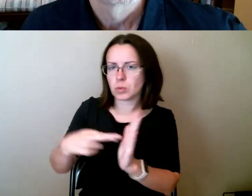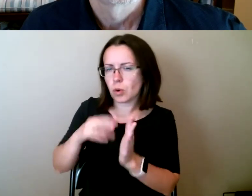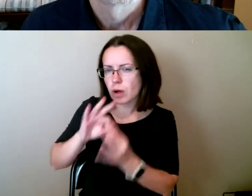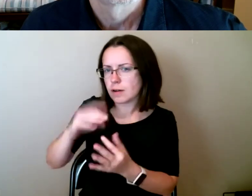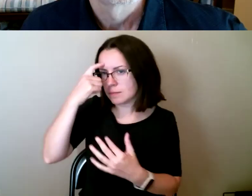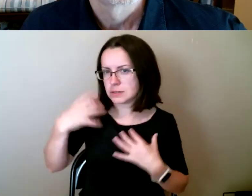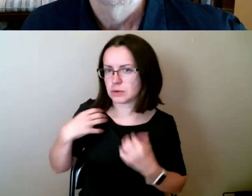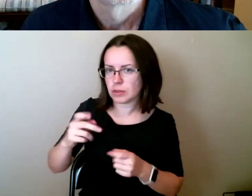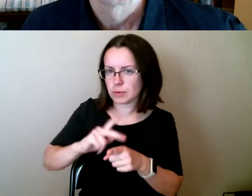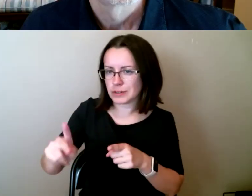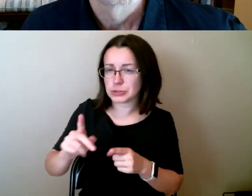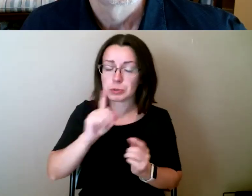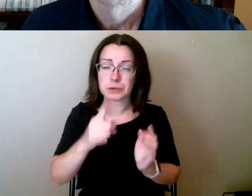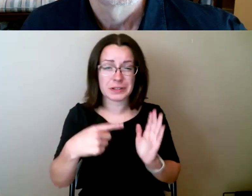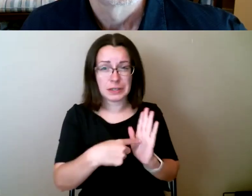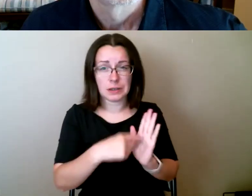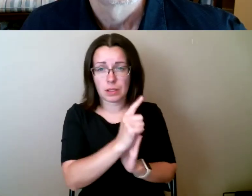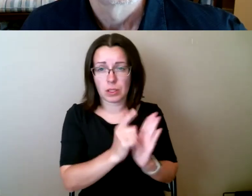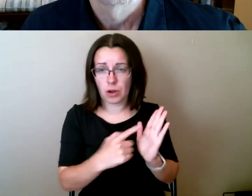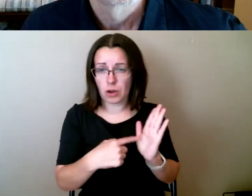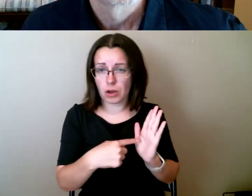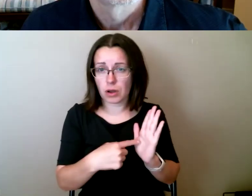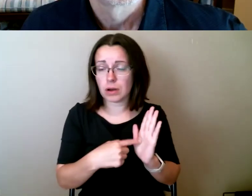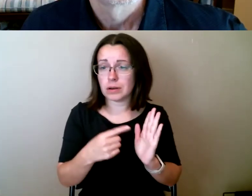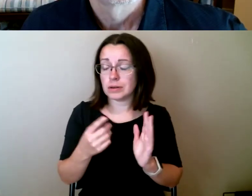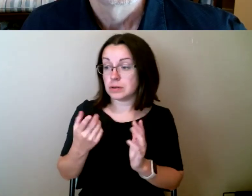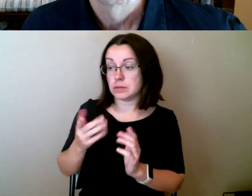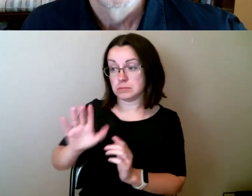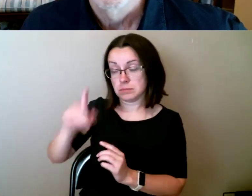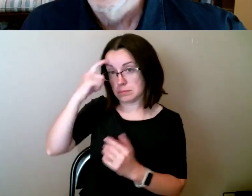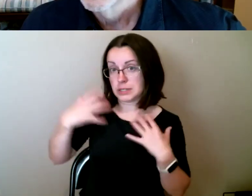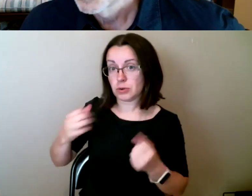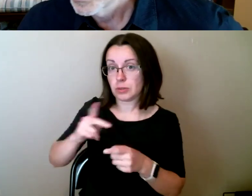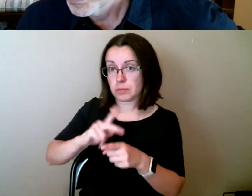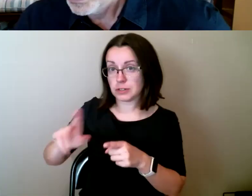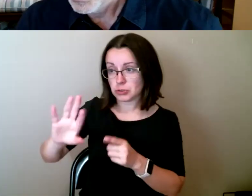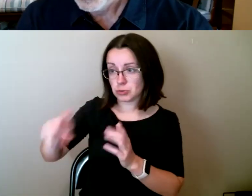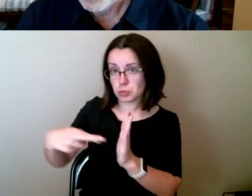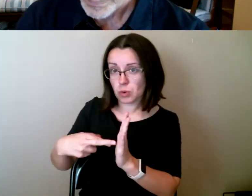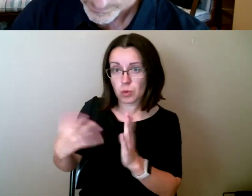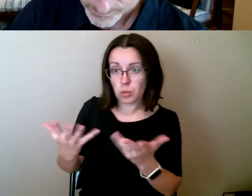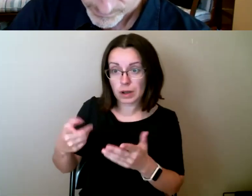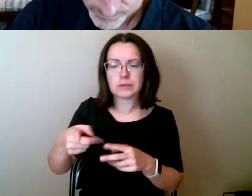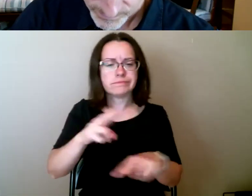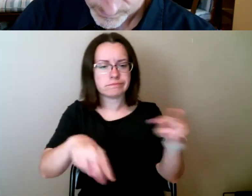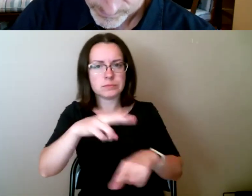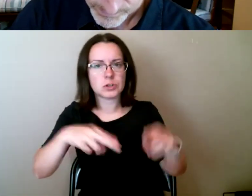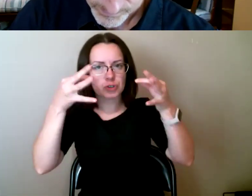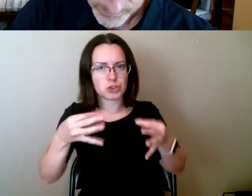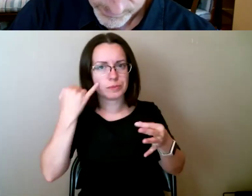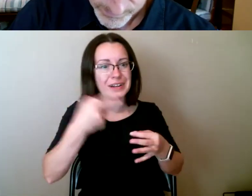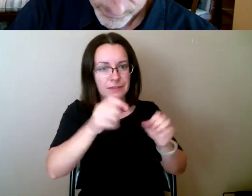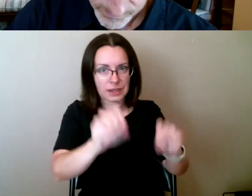Basically it says that the role basically is to determine capacity to engage in uh making